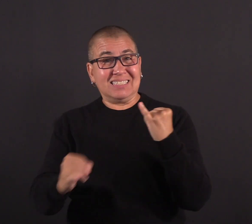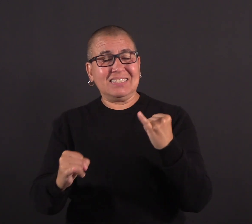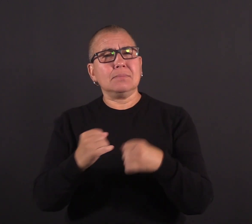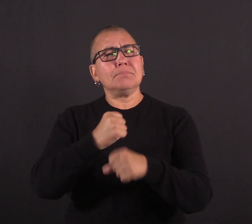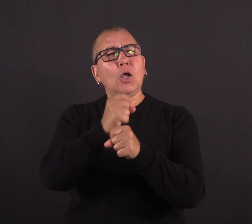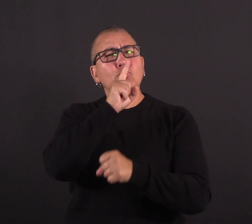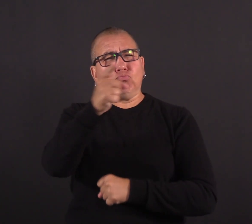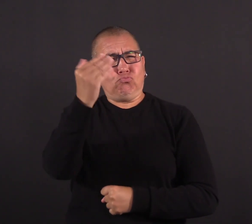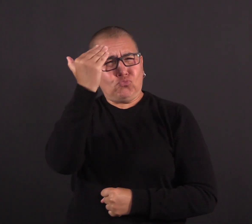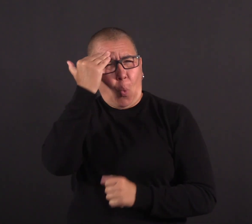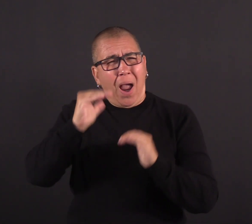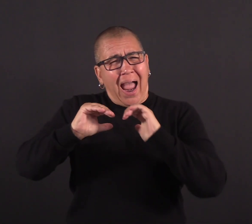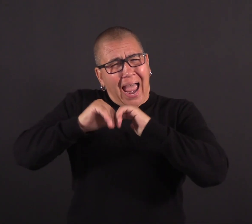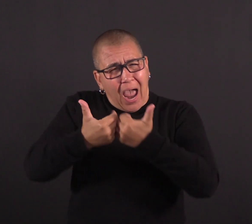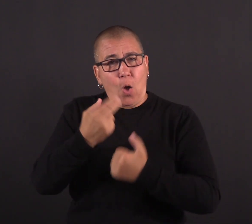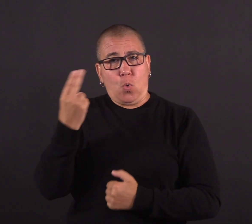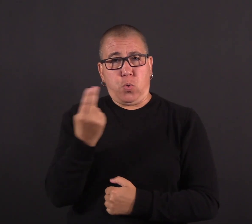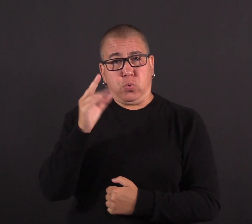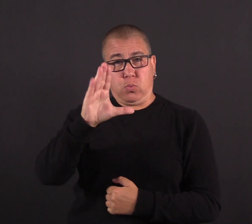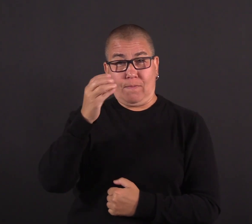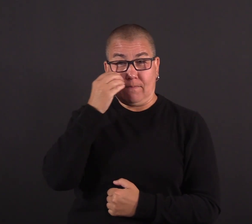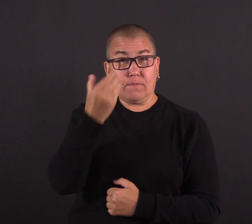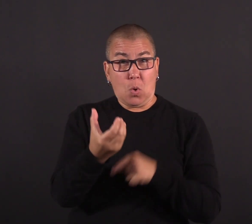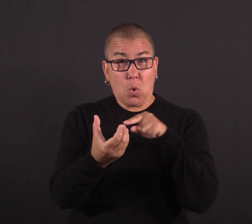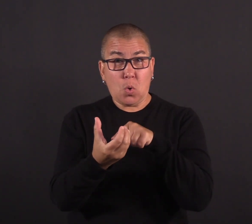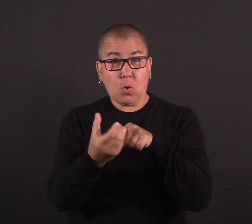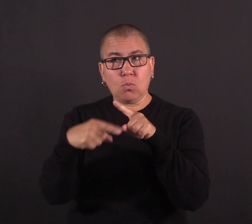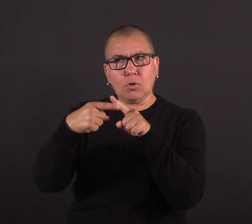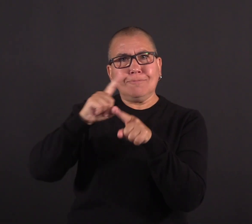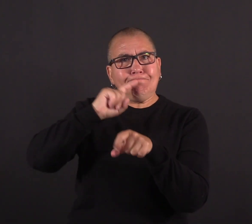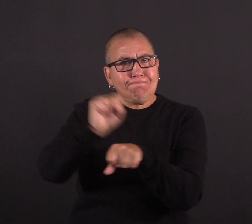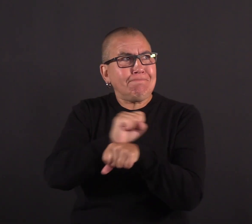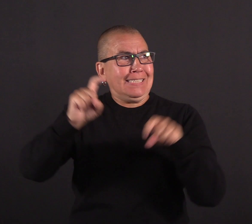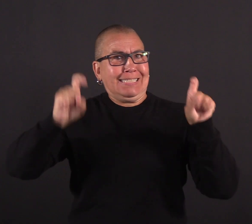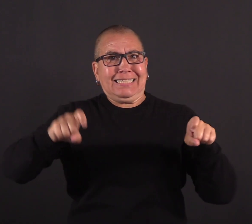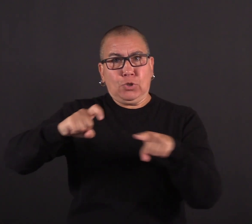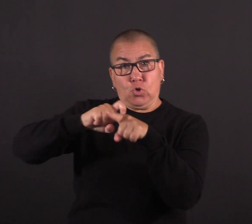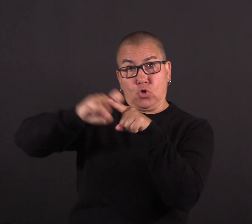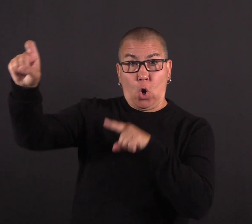3. Make sure you know how to activate the “Emergency SOS” feature on your phone.